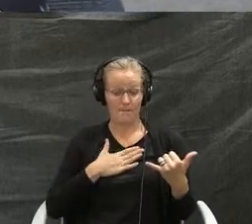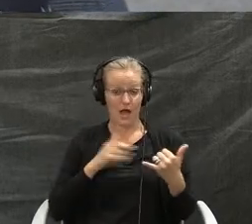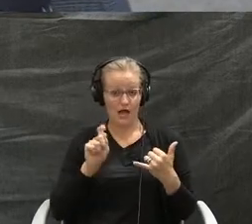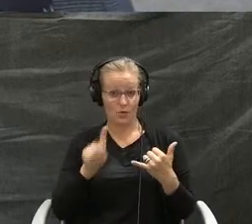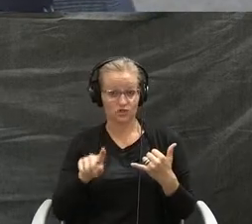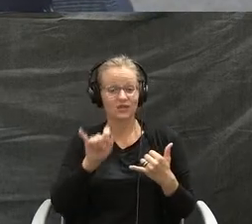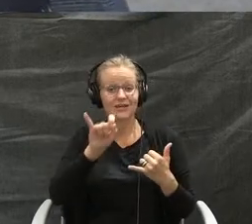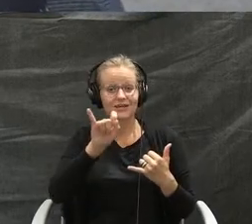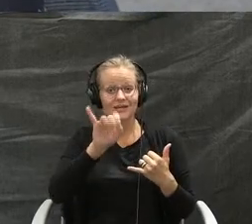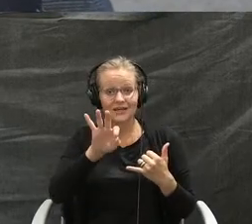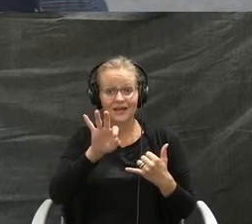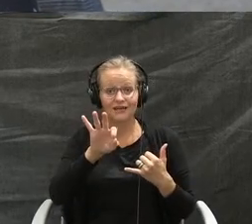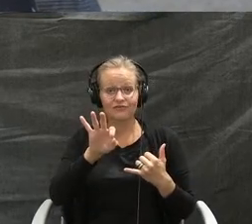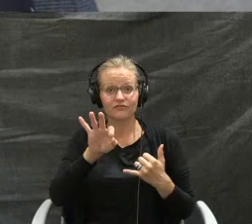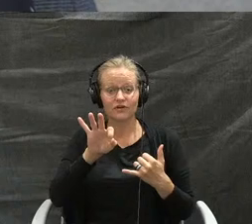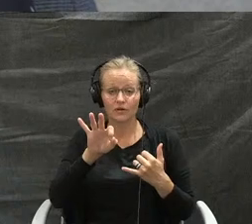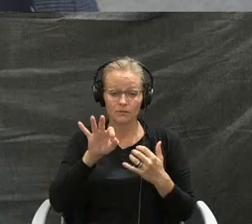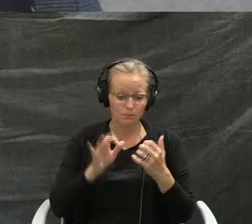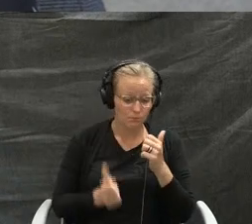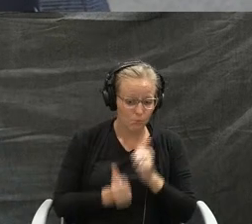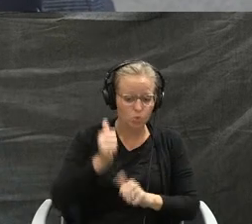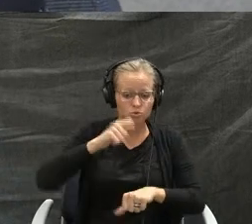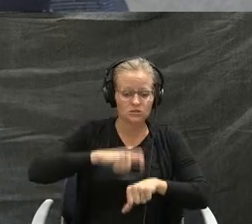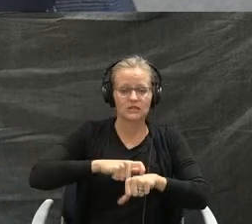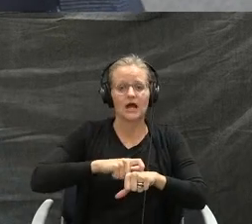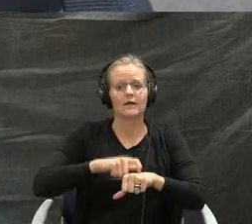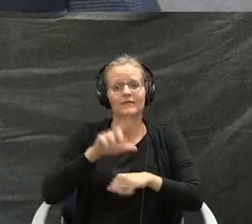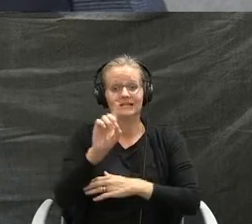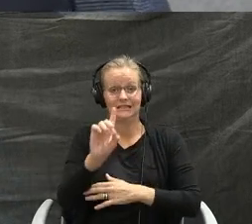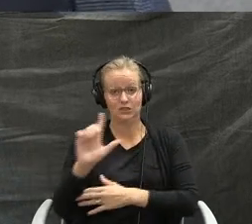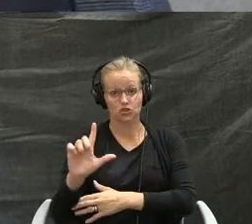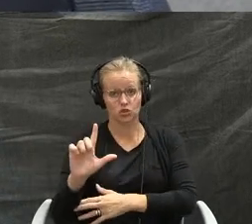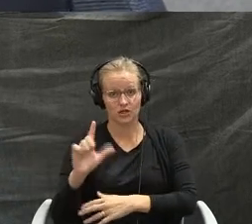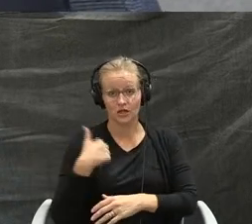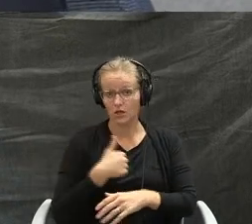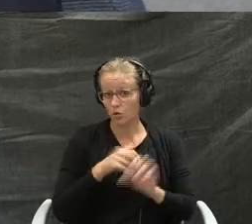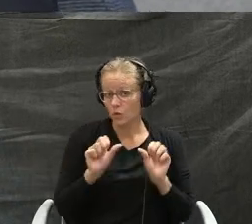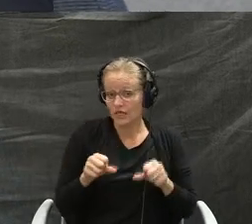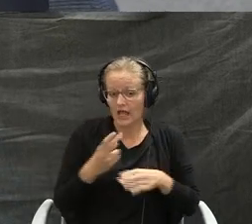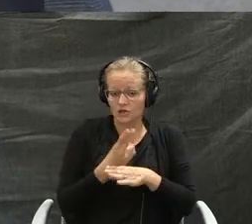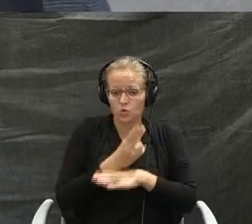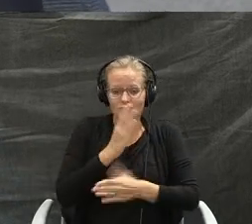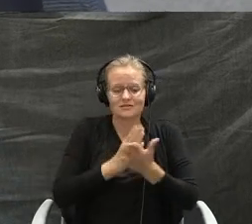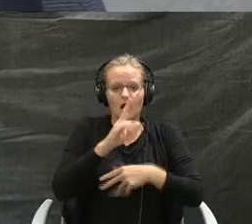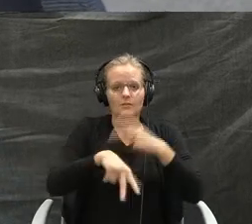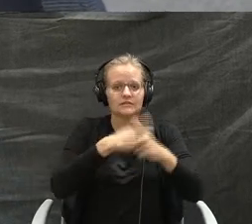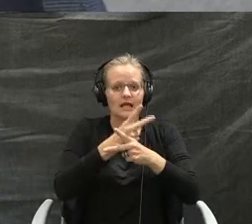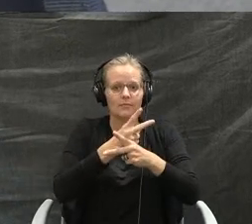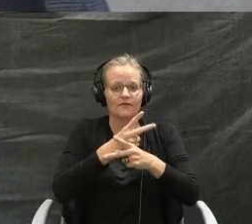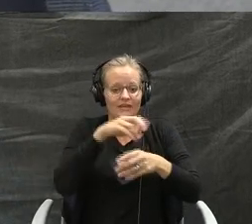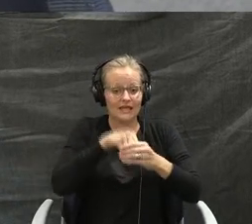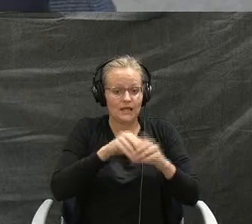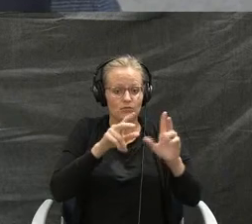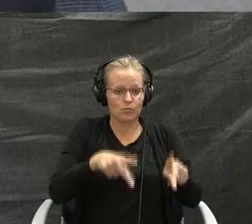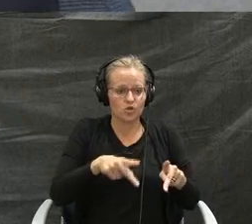to use a parent teacher conference style format in order for the students who want to to sign up to have a quick meet and